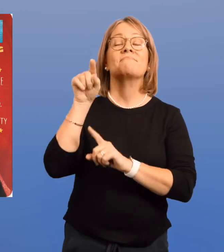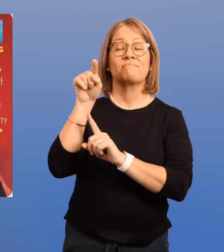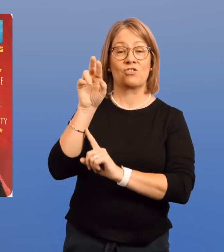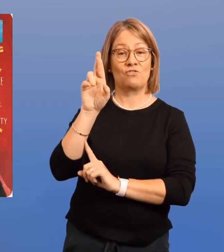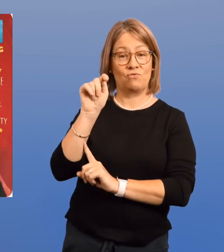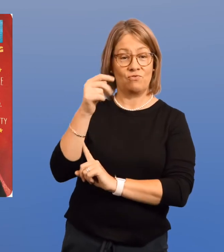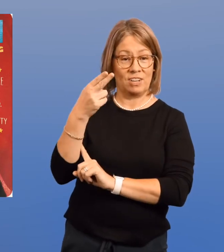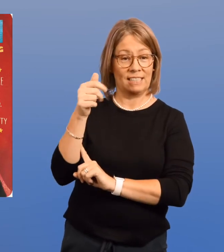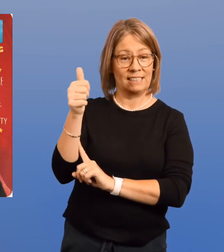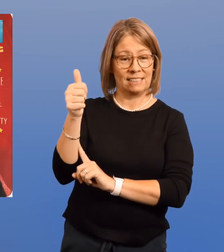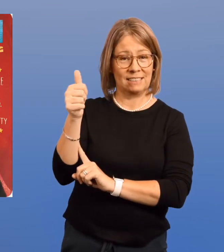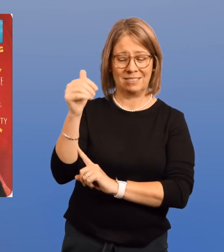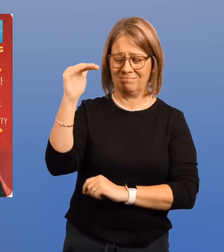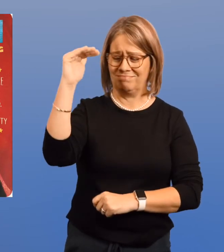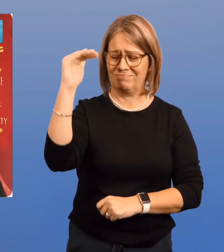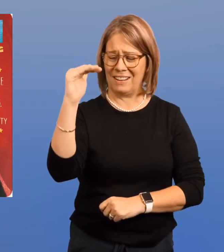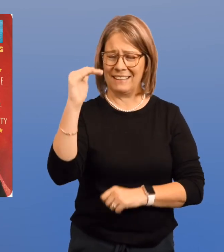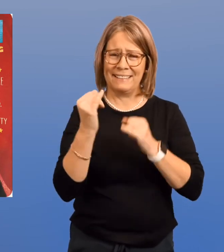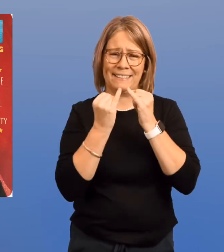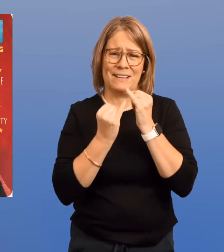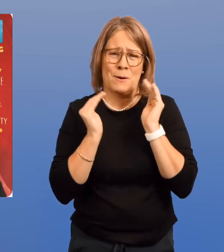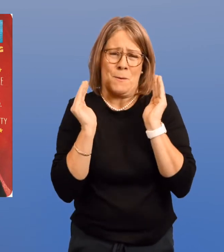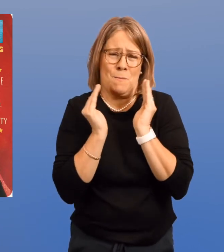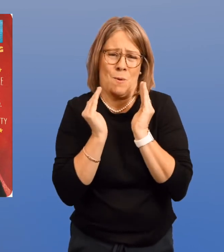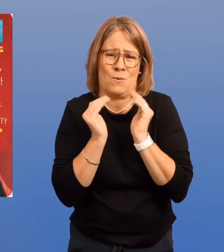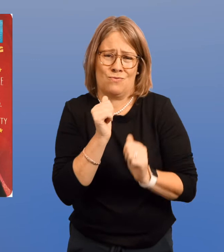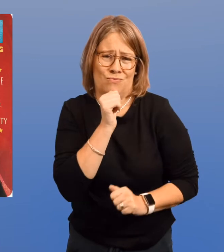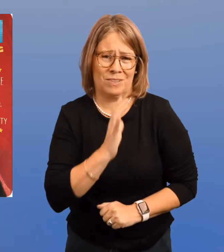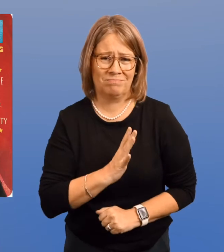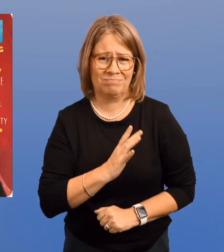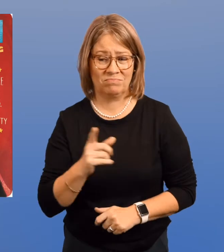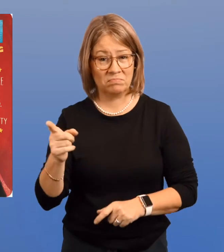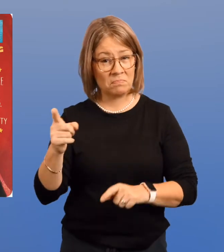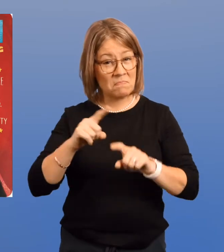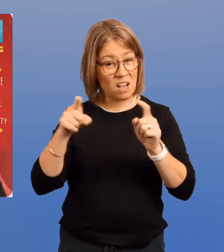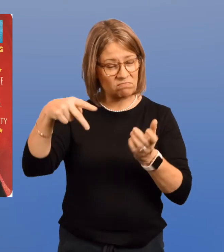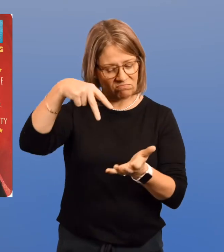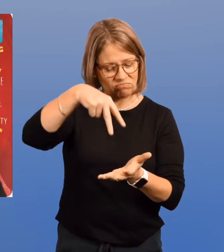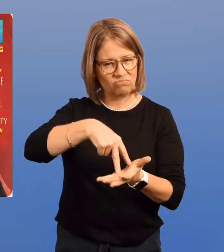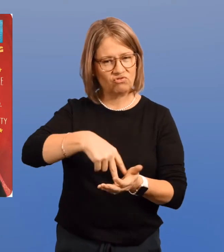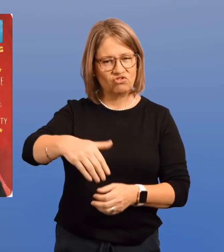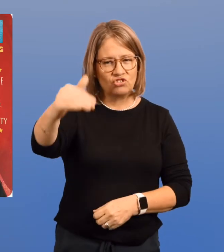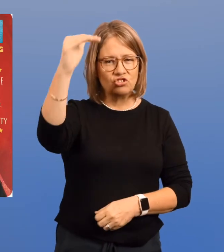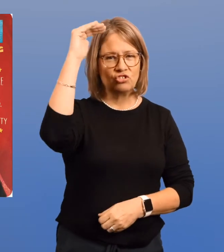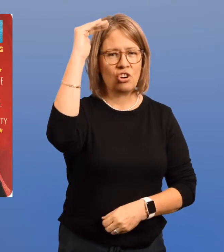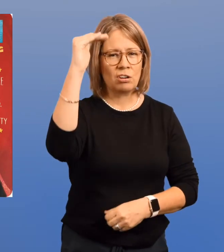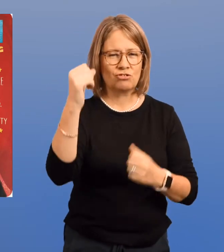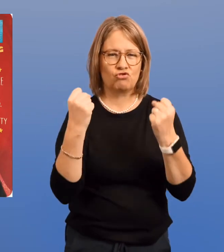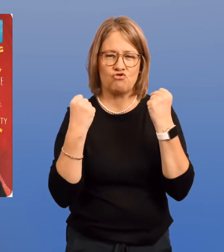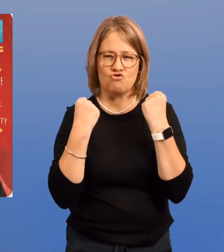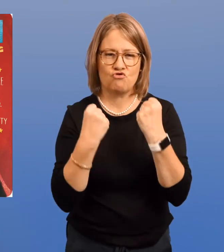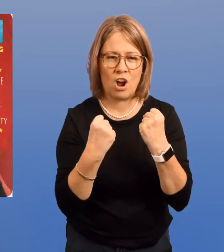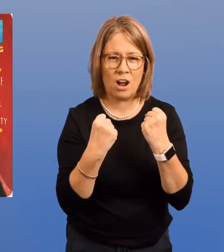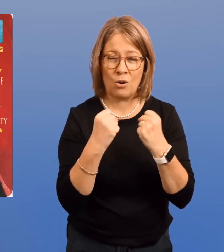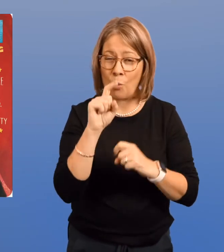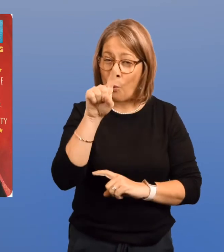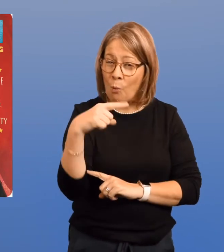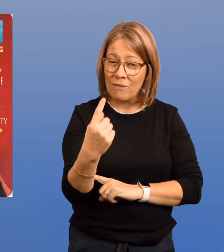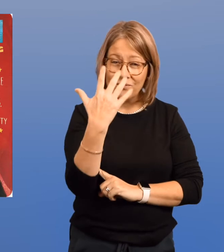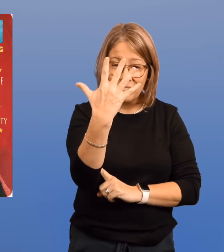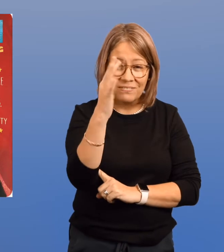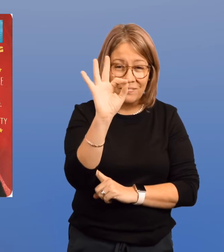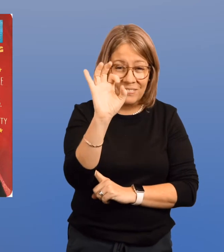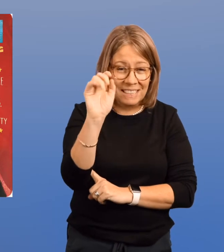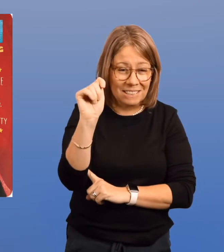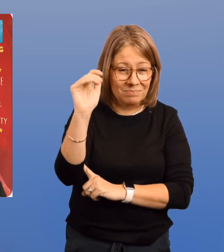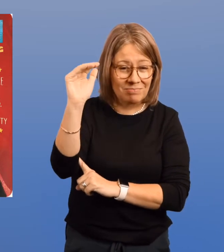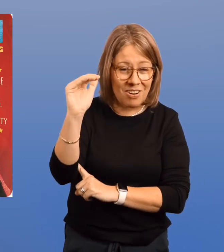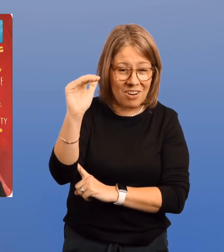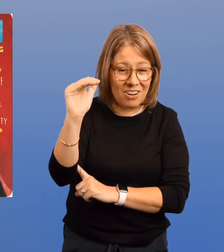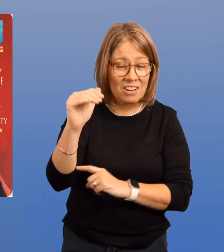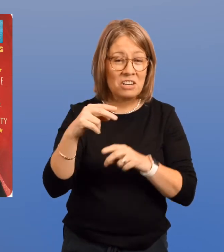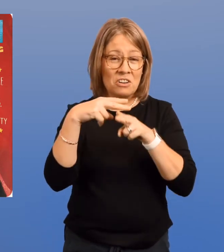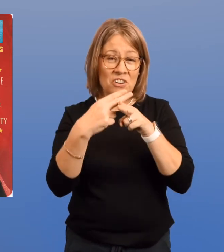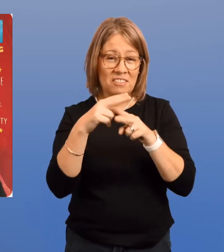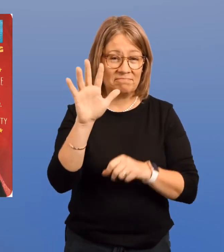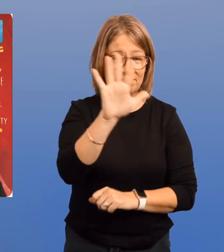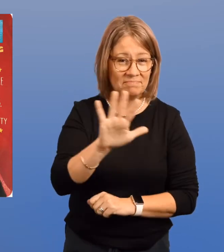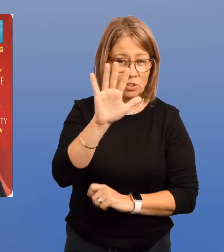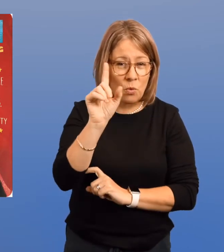Ruth was just a tiny, slender woman who stood tall and strong at only 5 feet tall and weighed